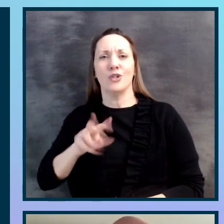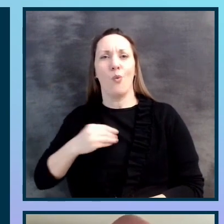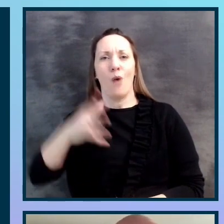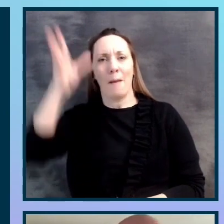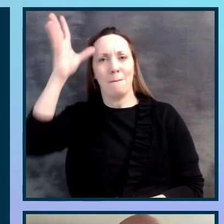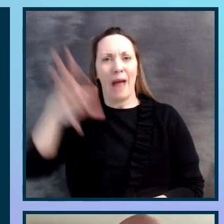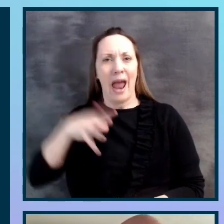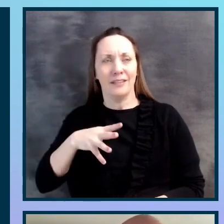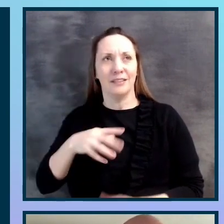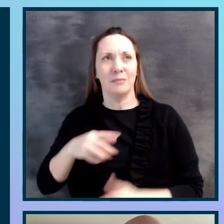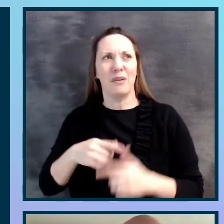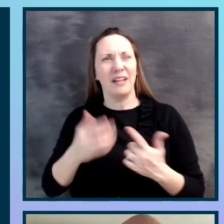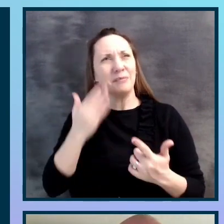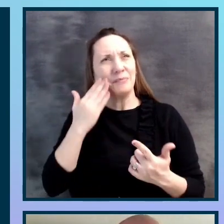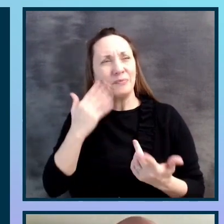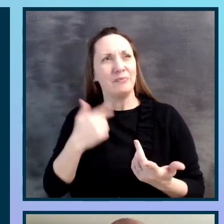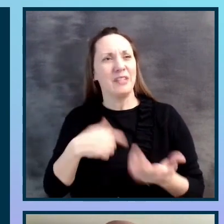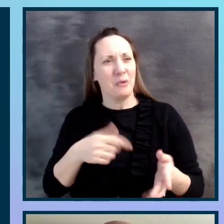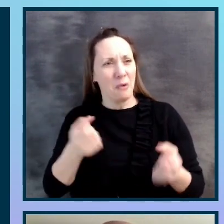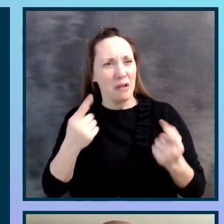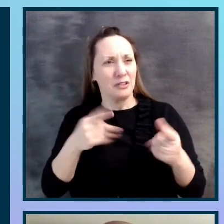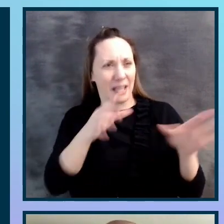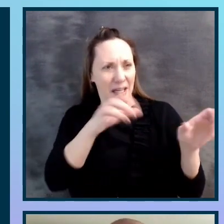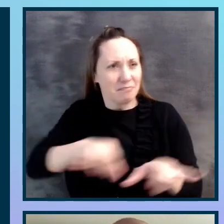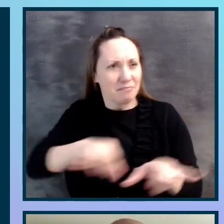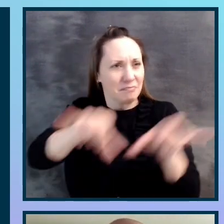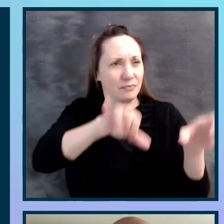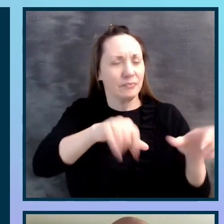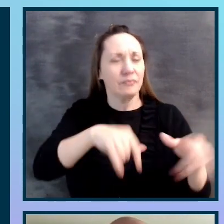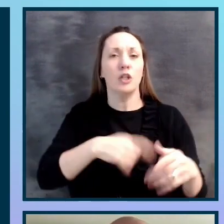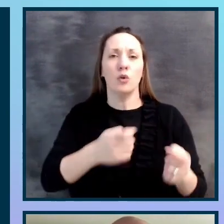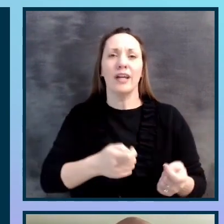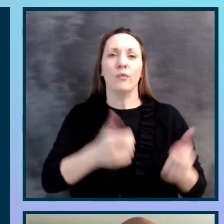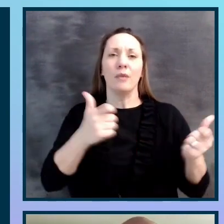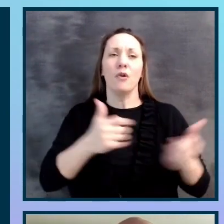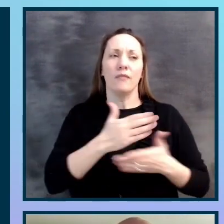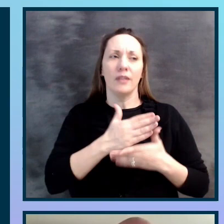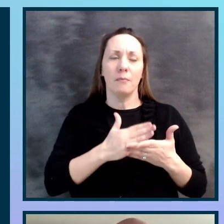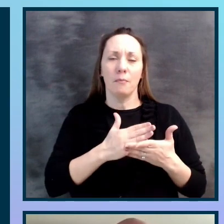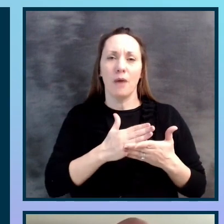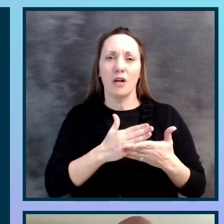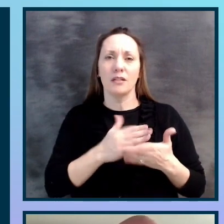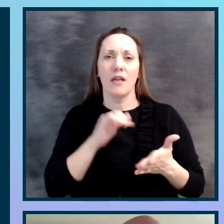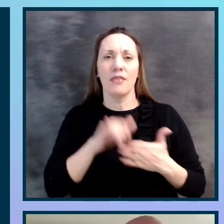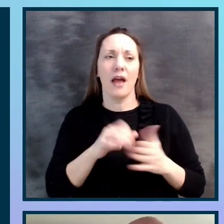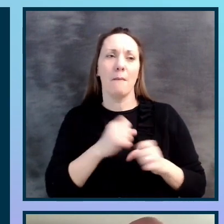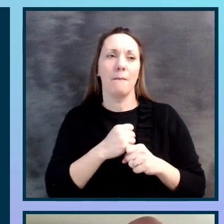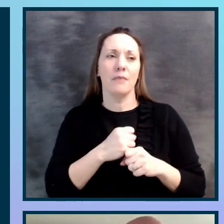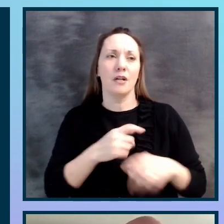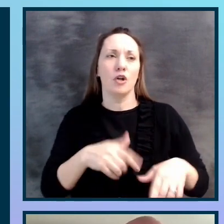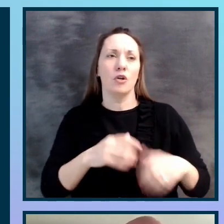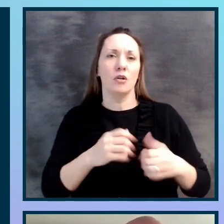You understand what it is across the group and you can remove the bits that kind of create problems within those statistics.